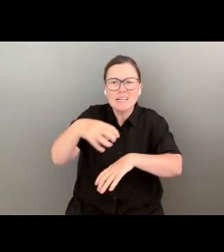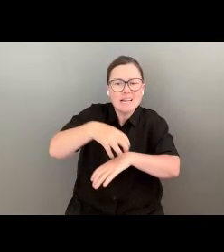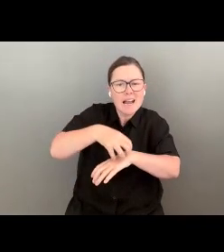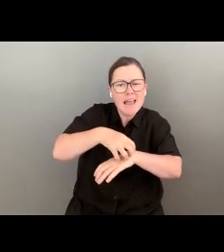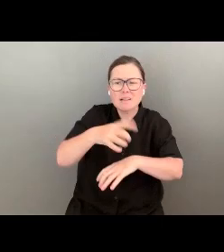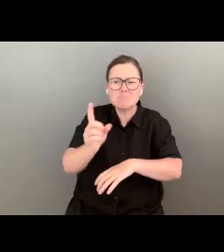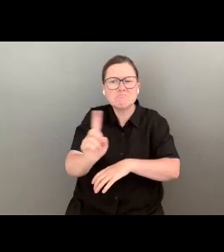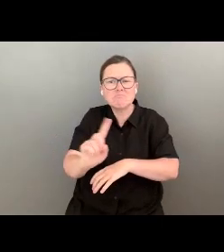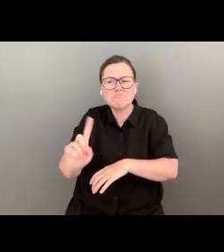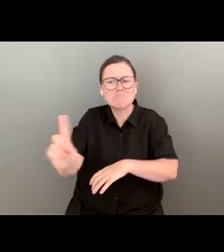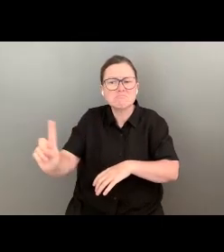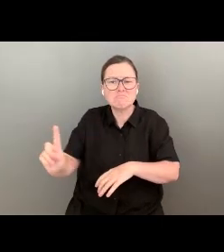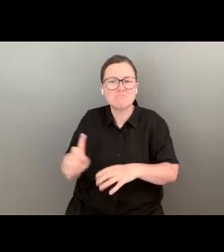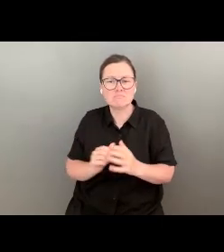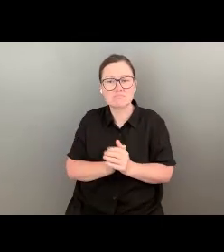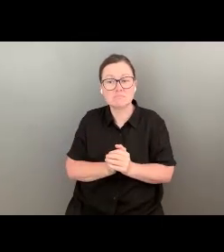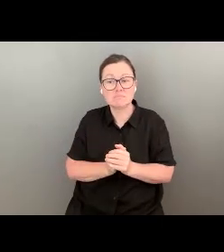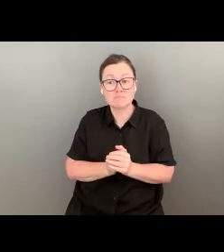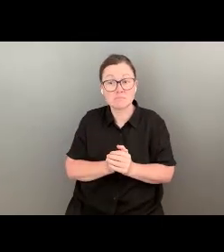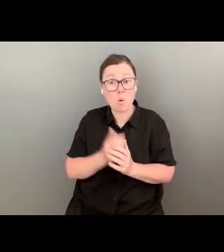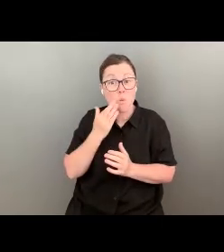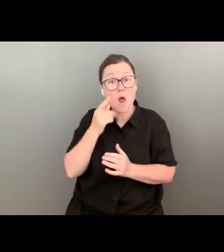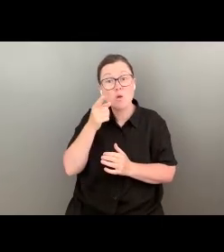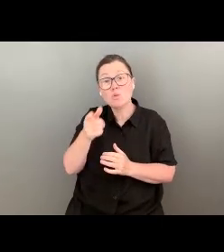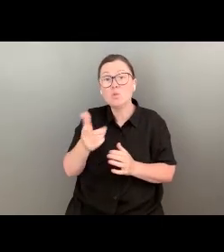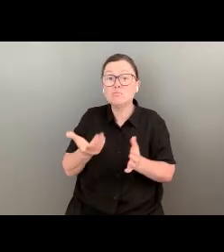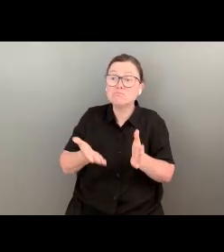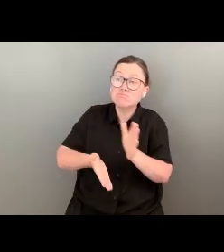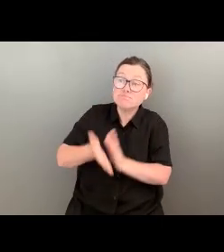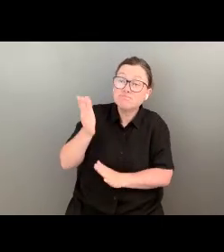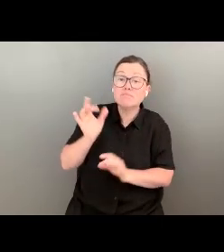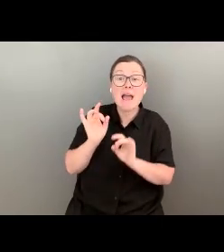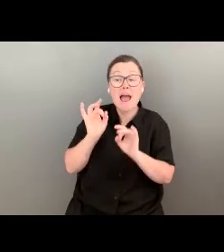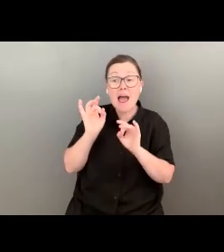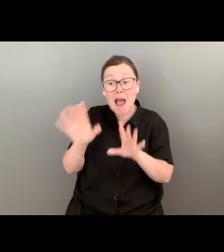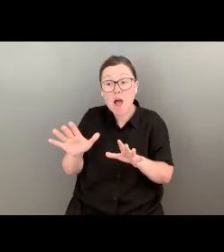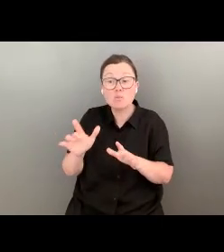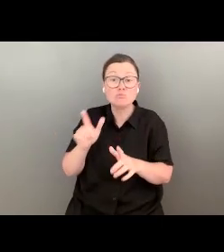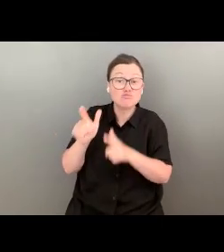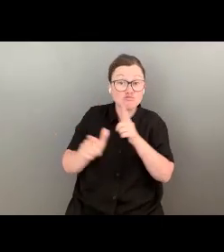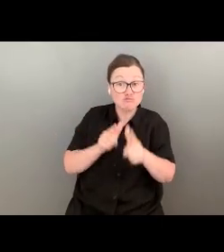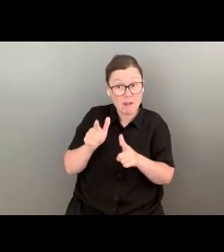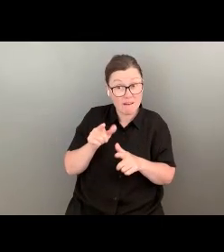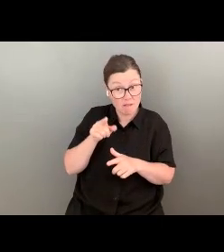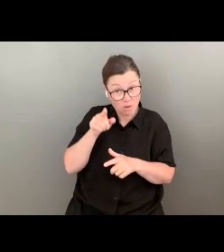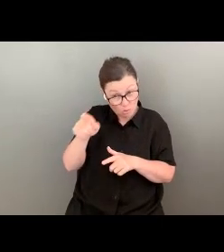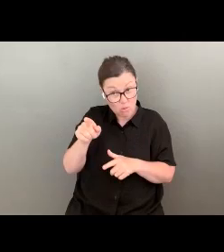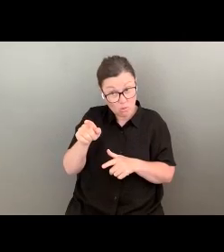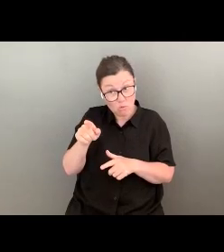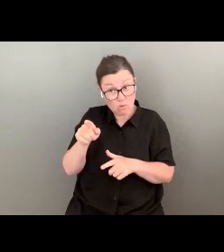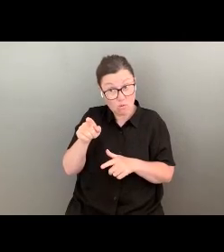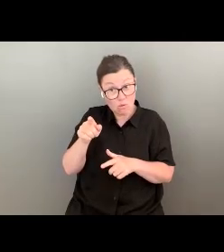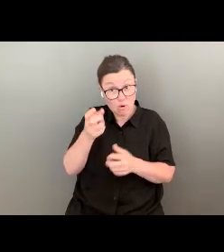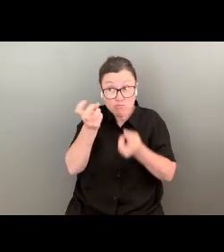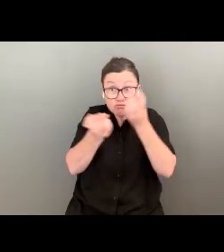And do you go hunting for them when you're out and about and traveling? And that's me.